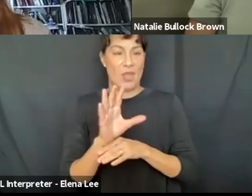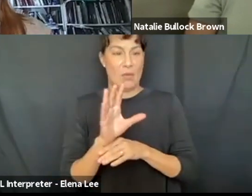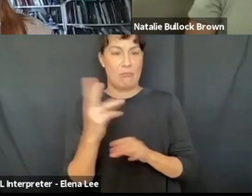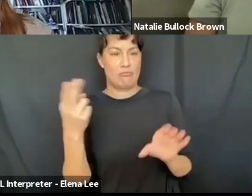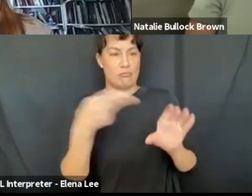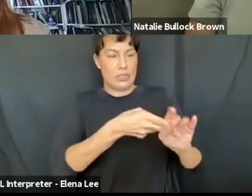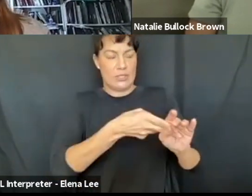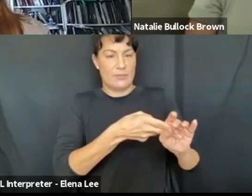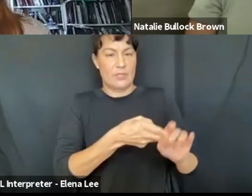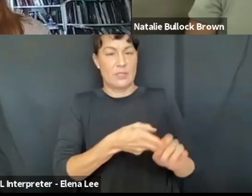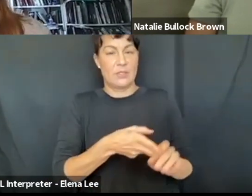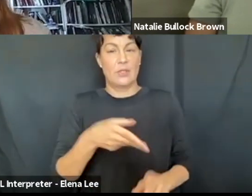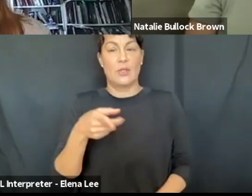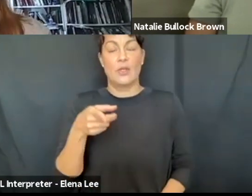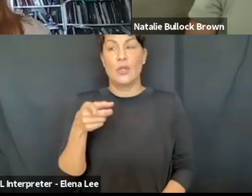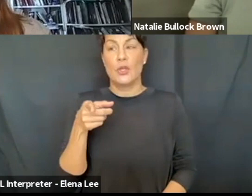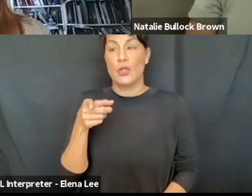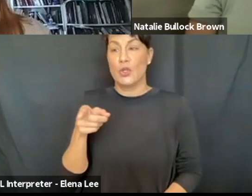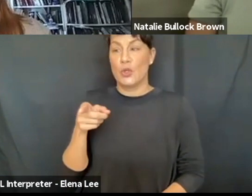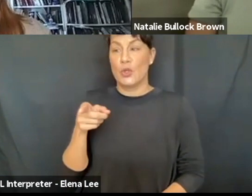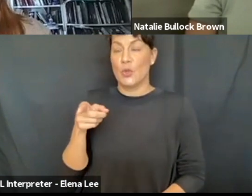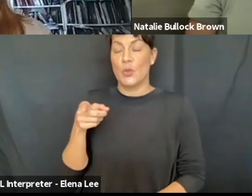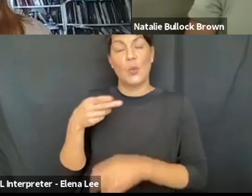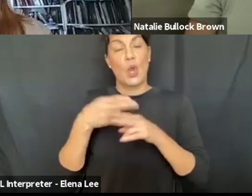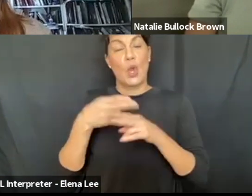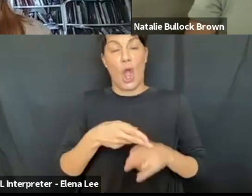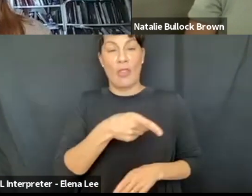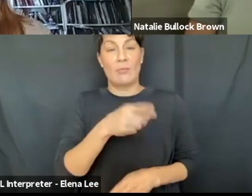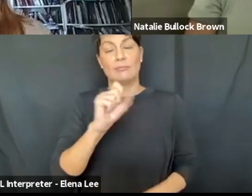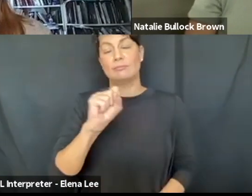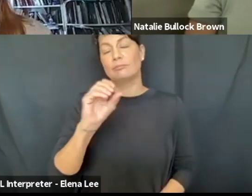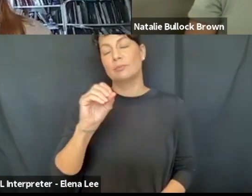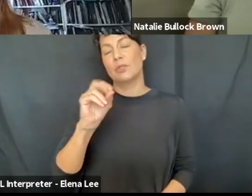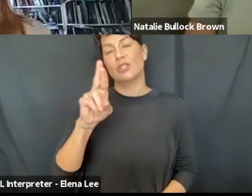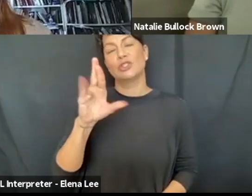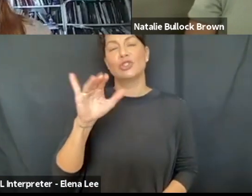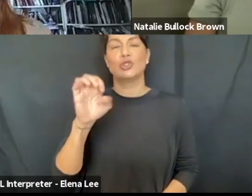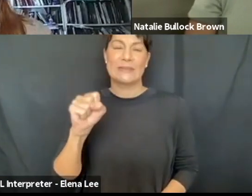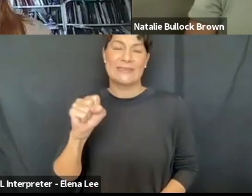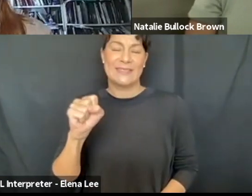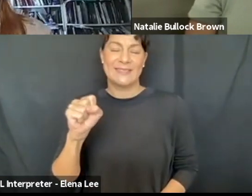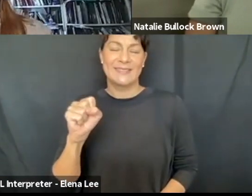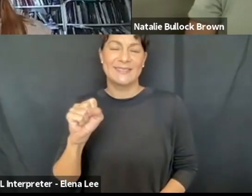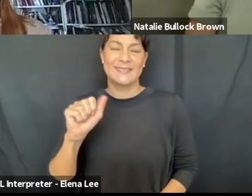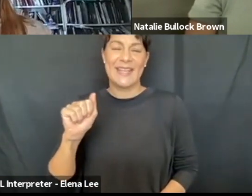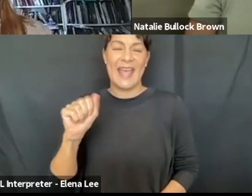you call them, I know sources as journalists Andres yours often refer that,